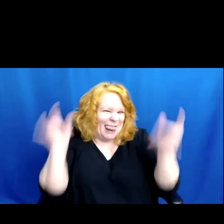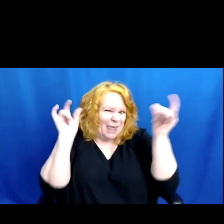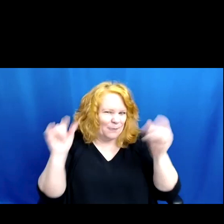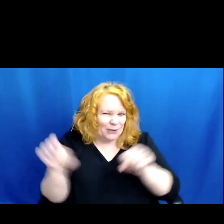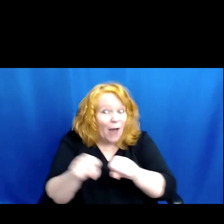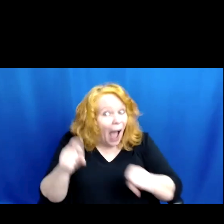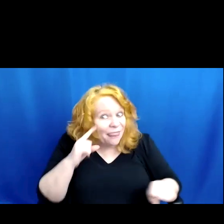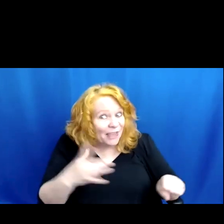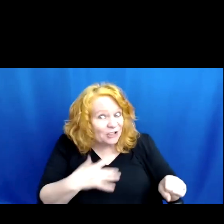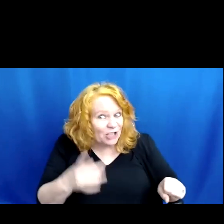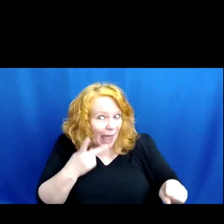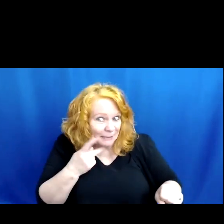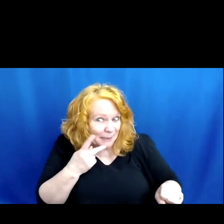And this is how Princess Peggy sounds.